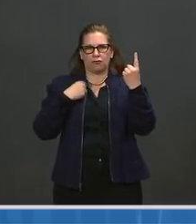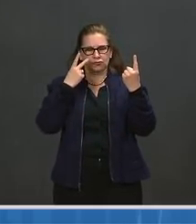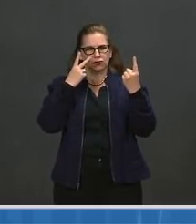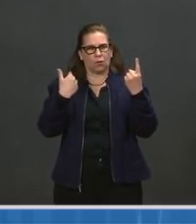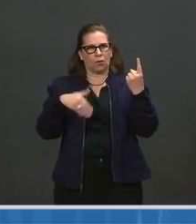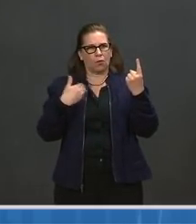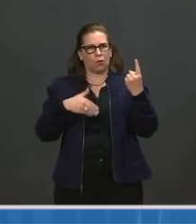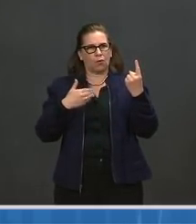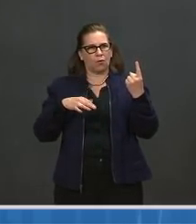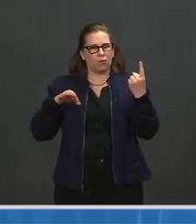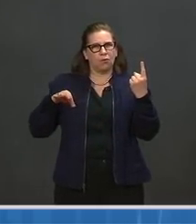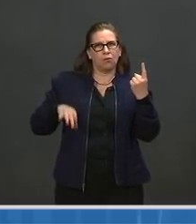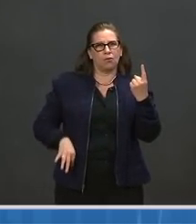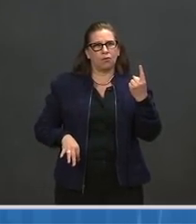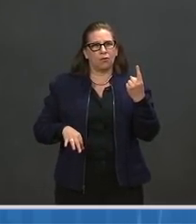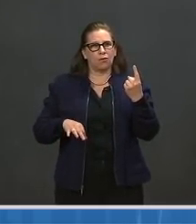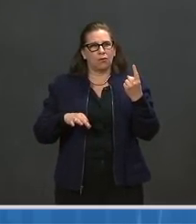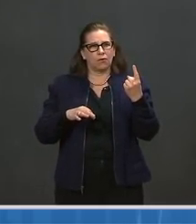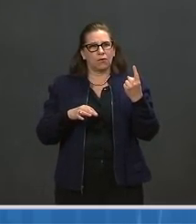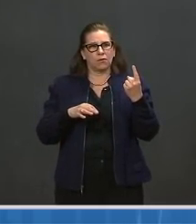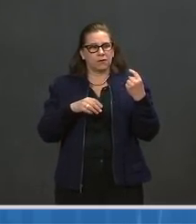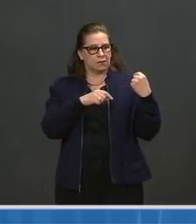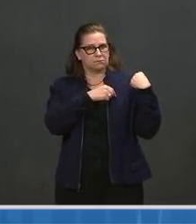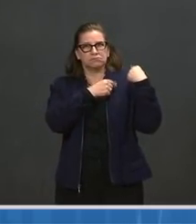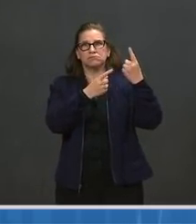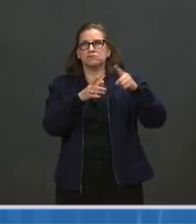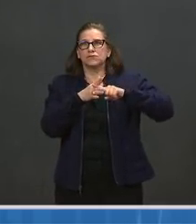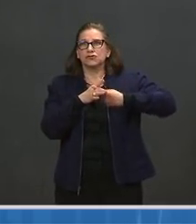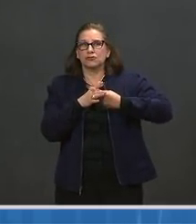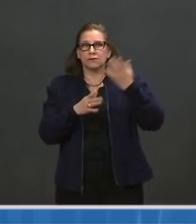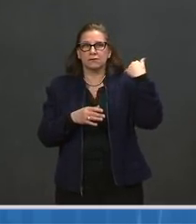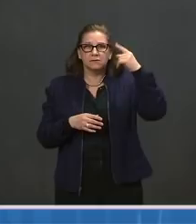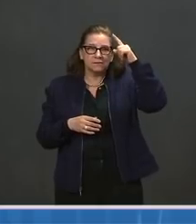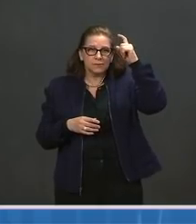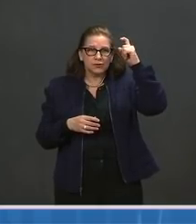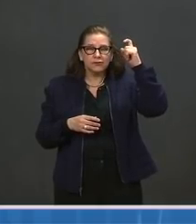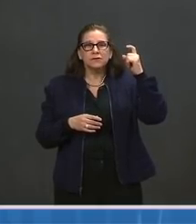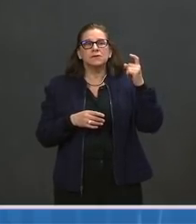presenting to our emergency departments because of COVID-19 is lower